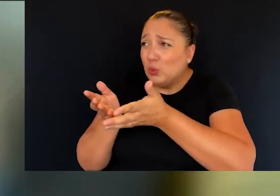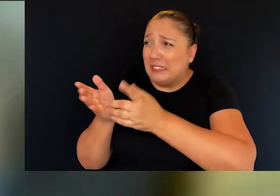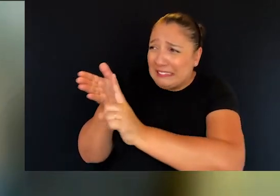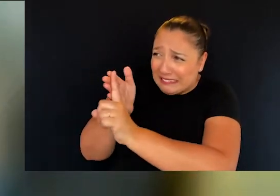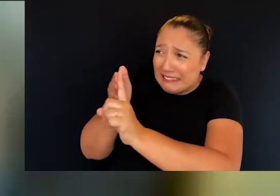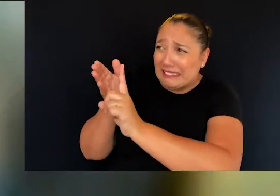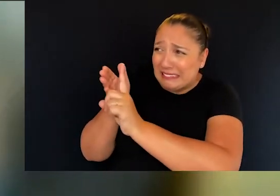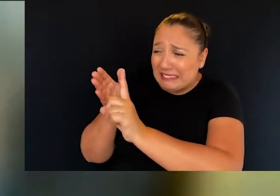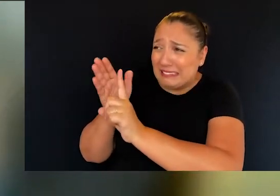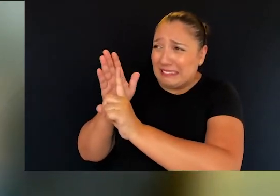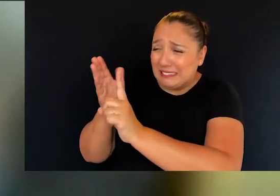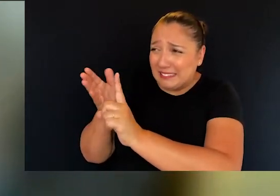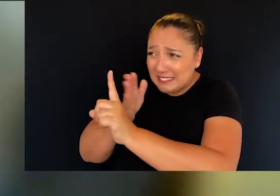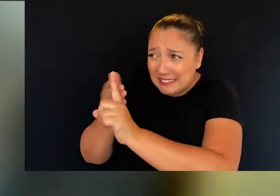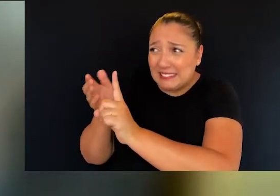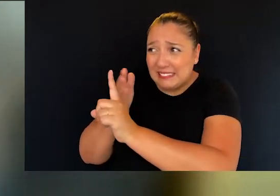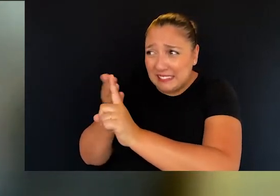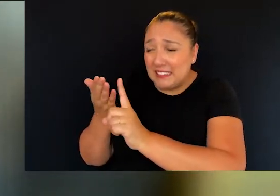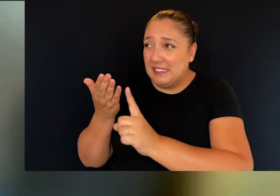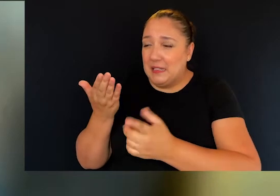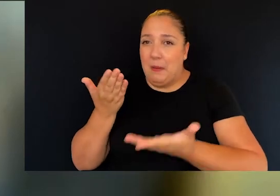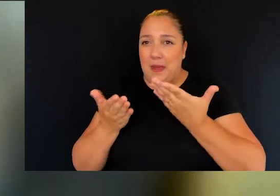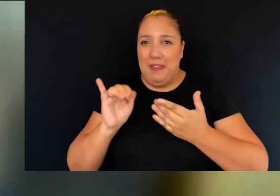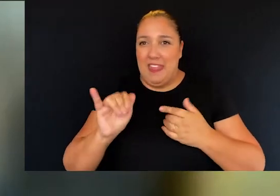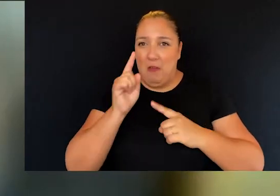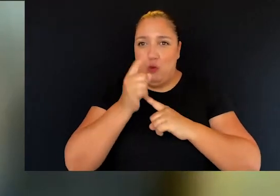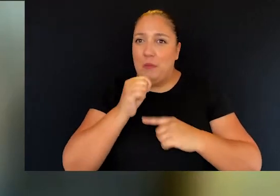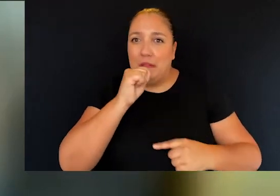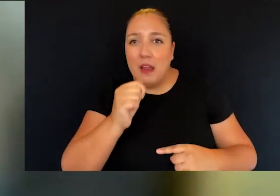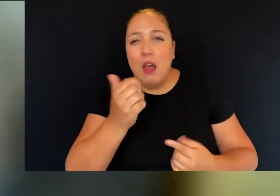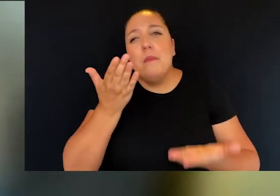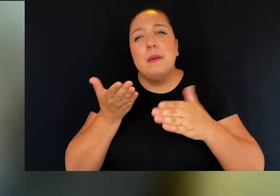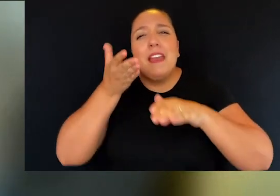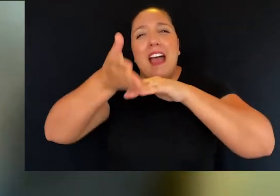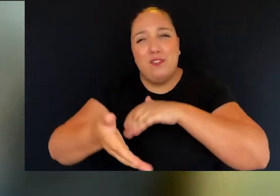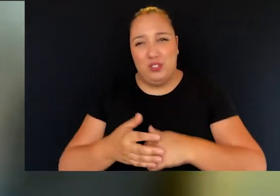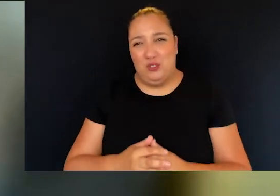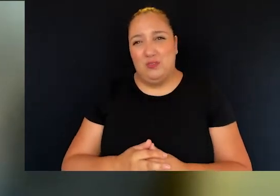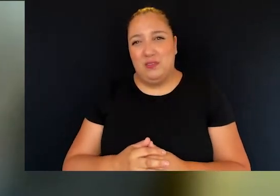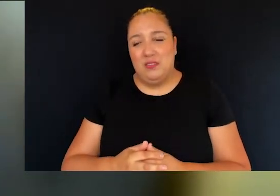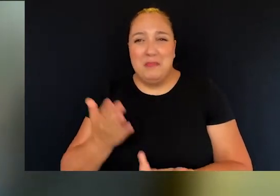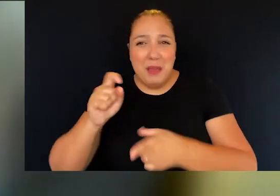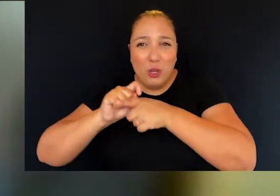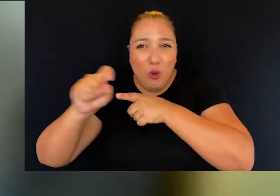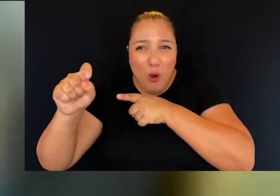and so you're doing it afterward. Give somebody a call or chat them up on Zoom and say, "Hey, do you have a second?